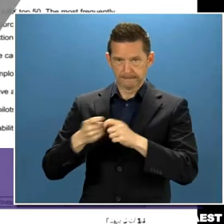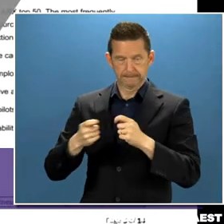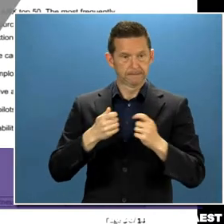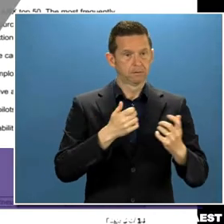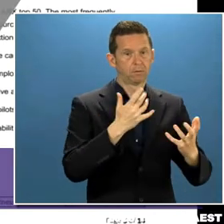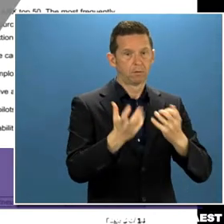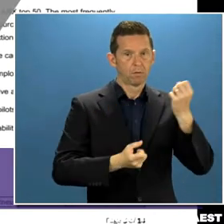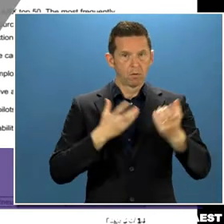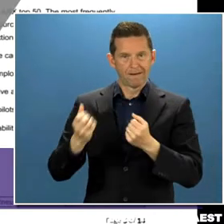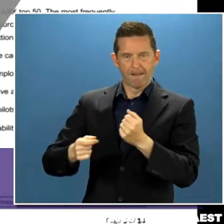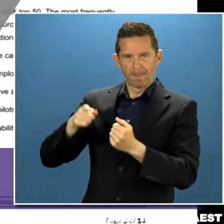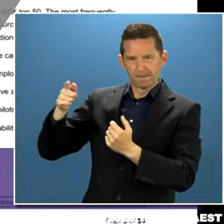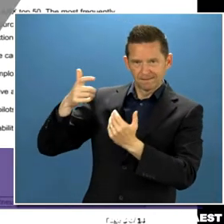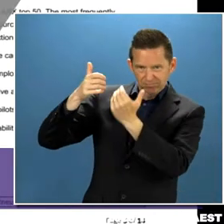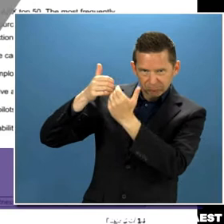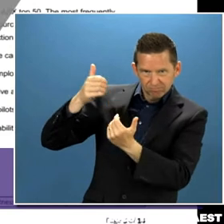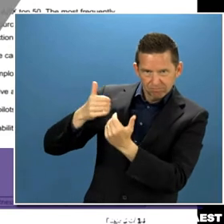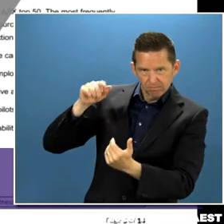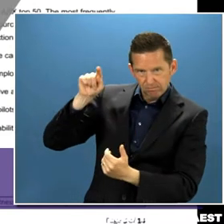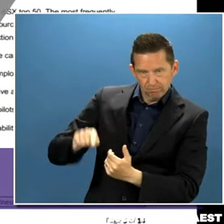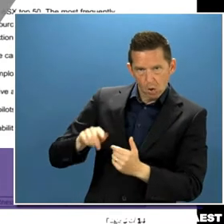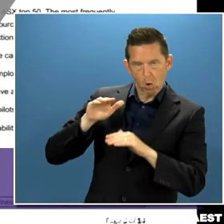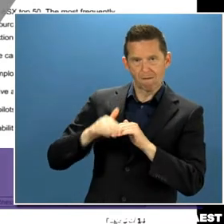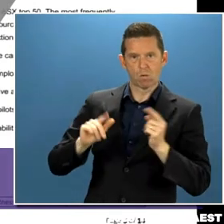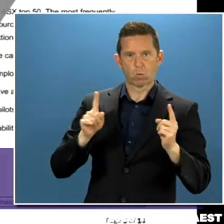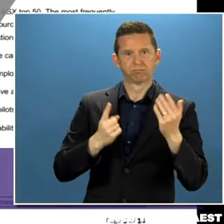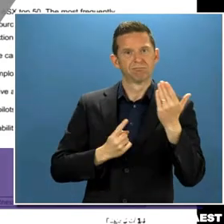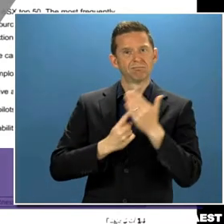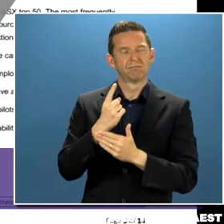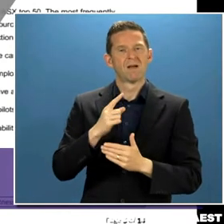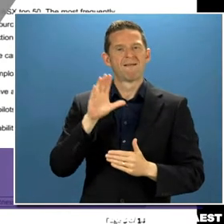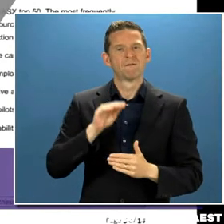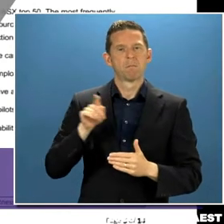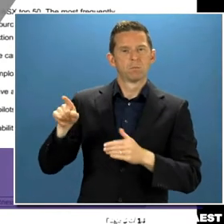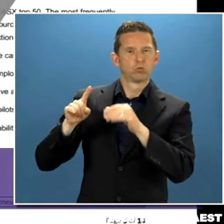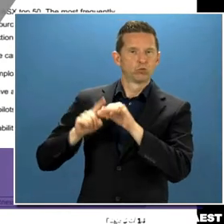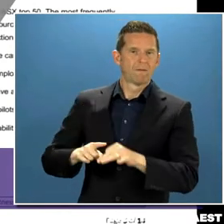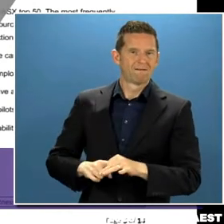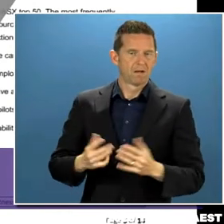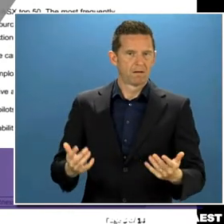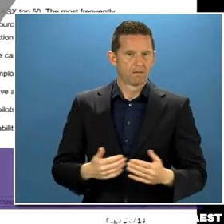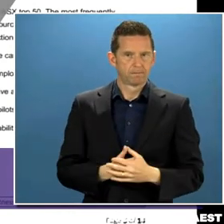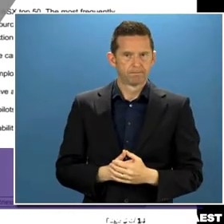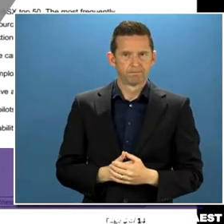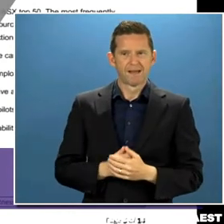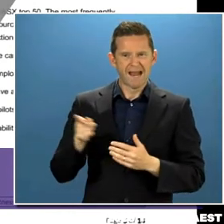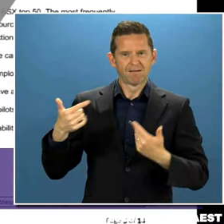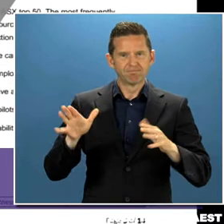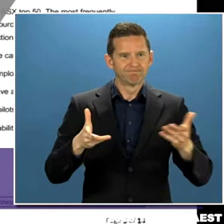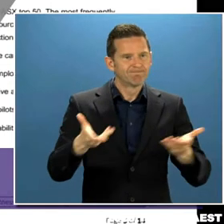distillation of what came out of the survey and the consultation process; is that right?